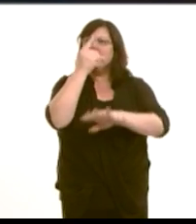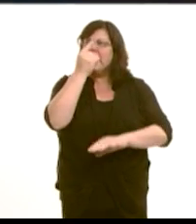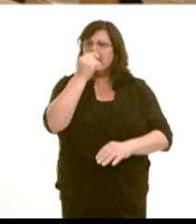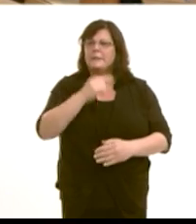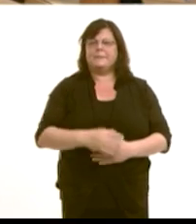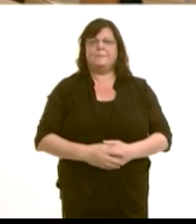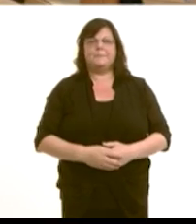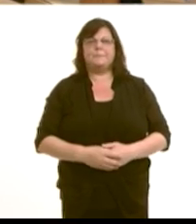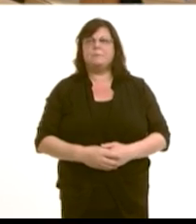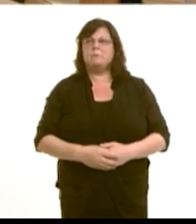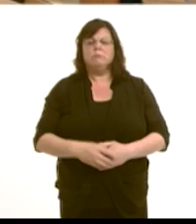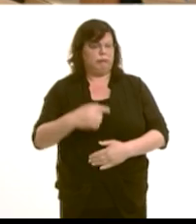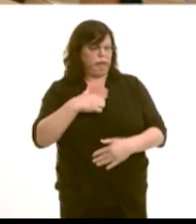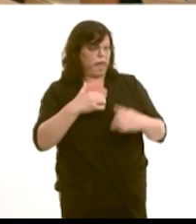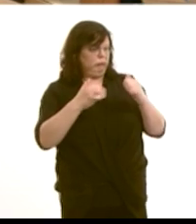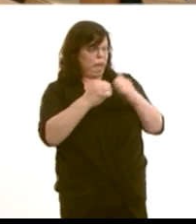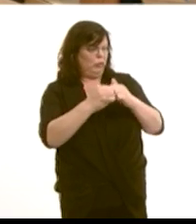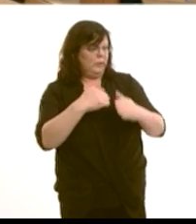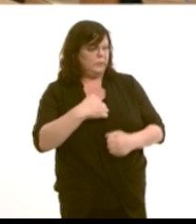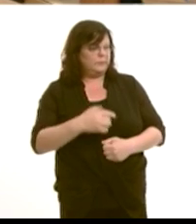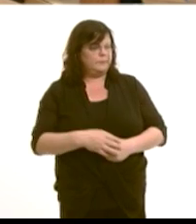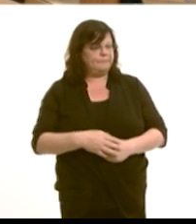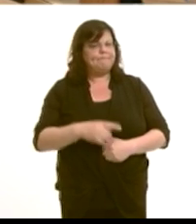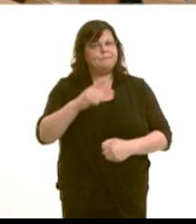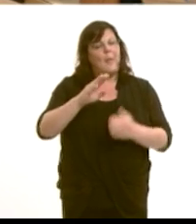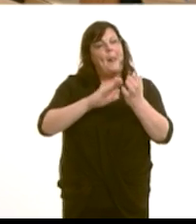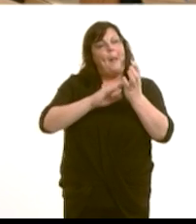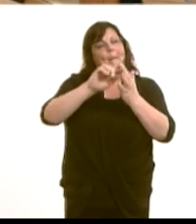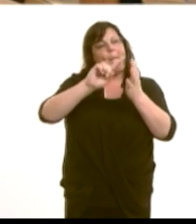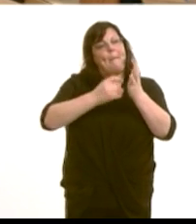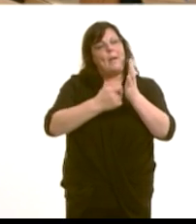Carwyn Jones: I agree very much with that. The concept of the metro is designed to do two things, primarily.